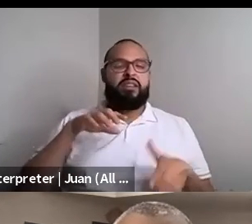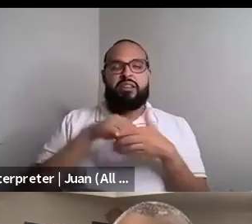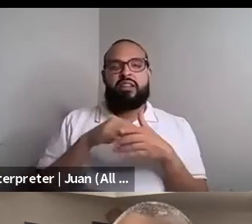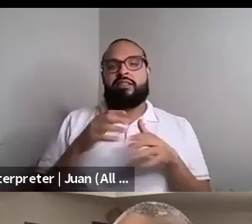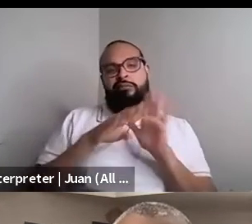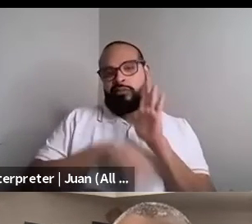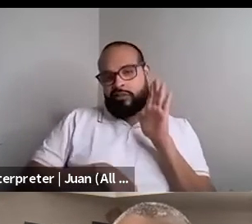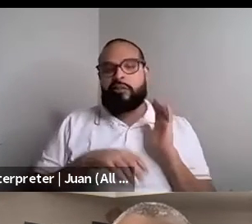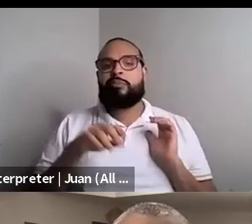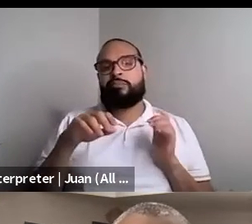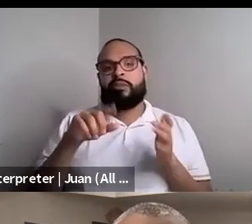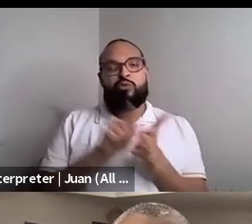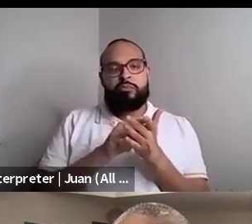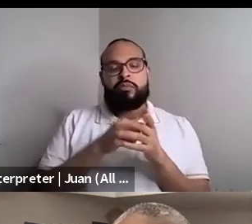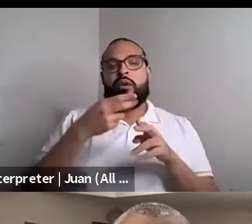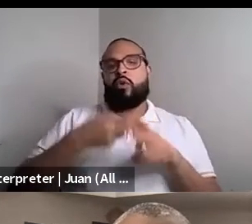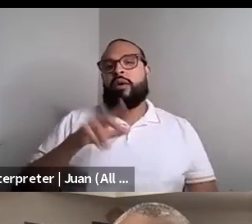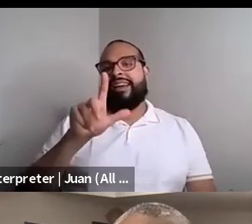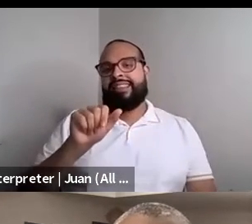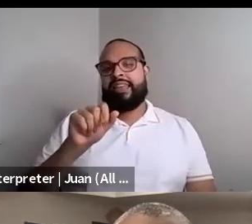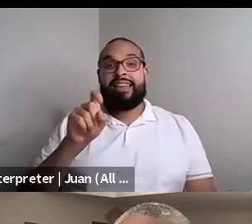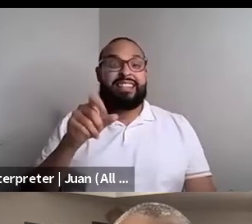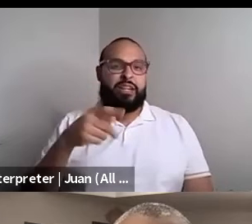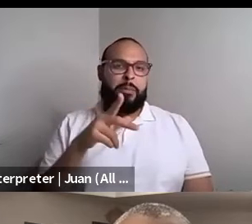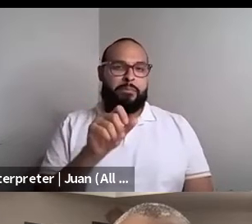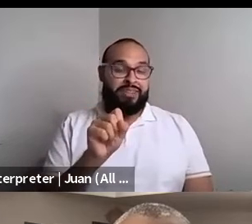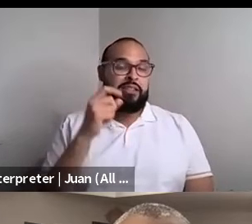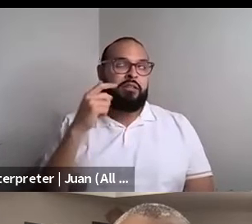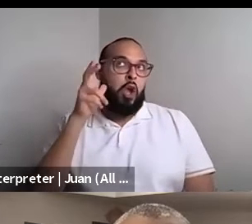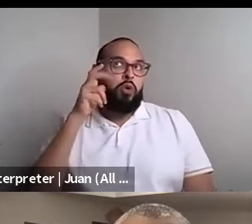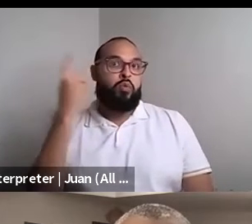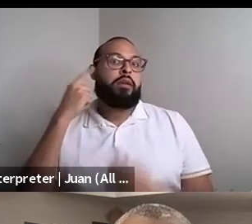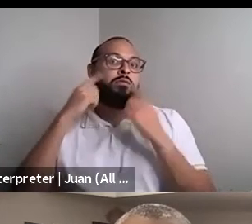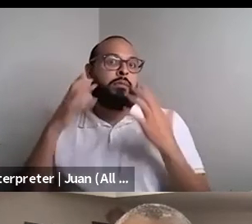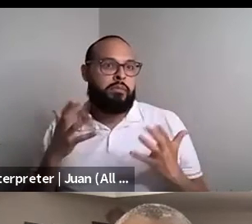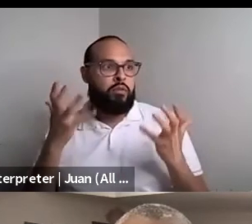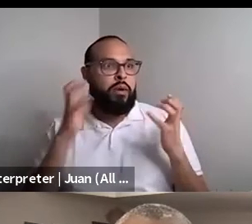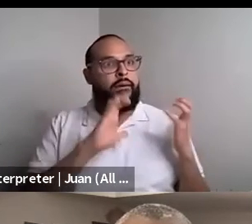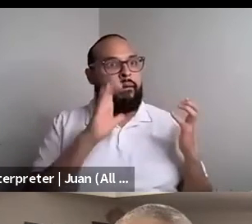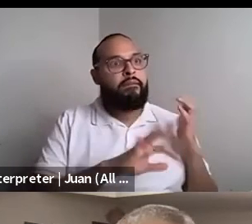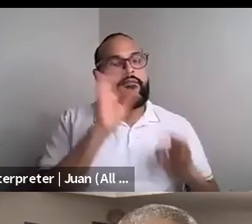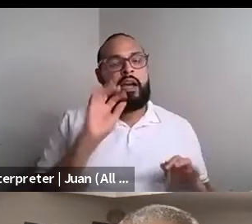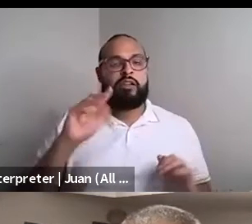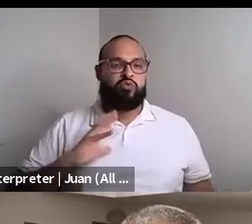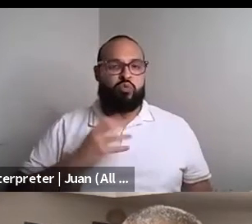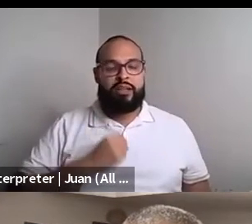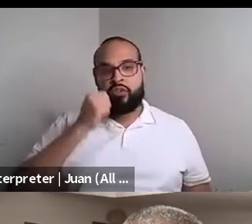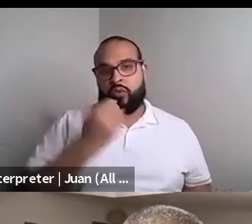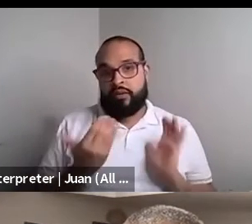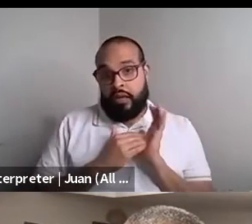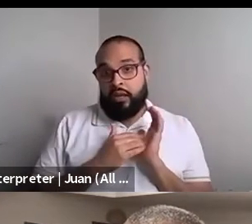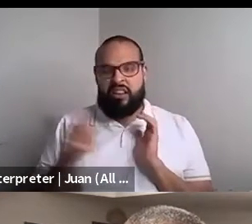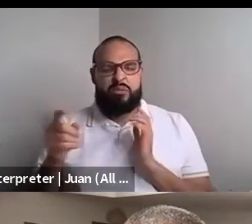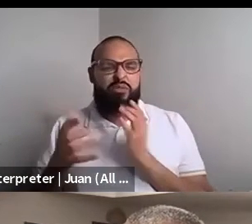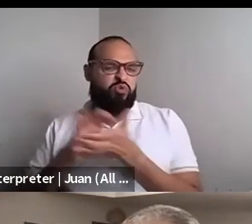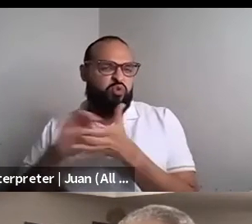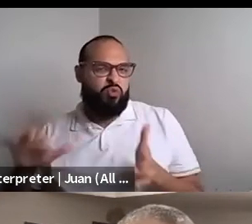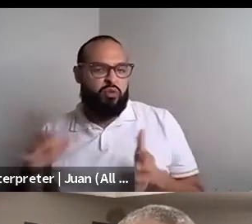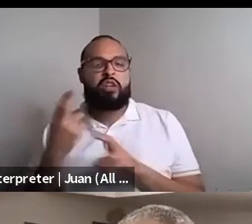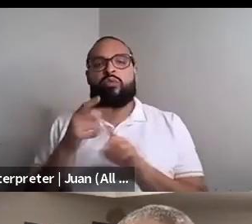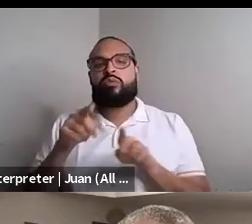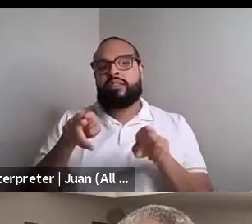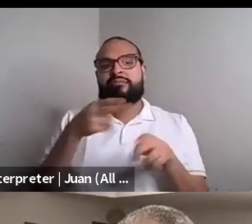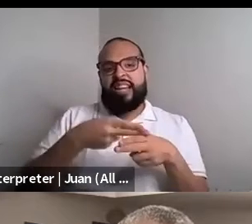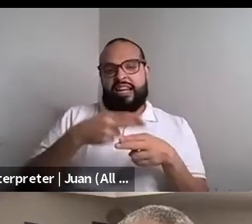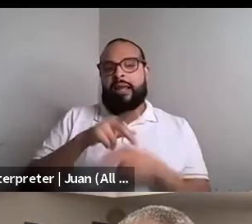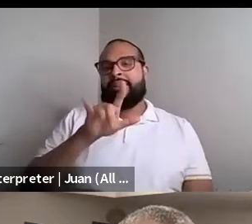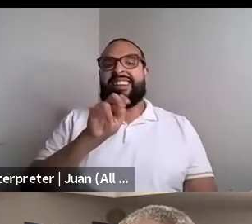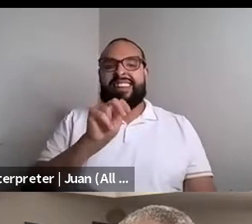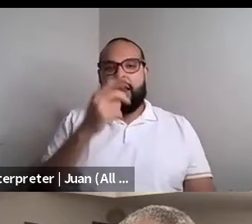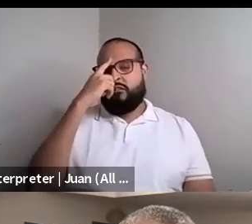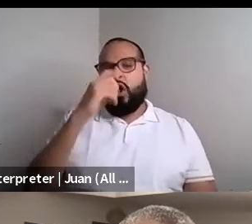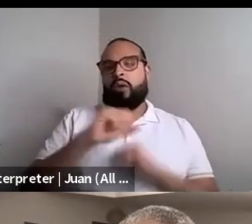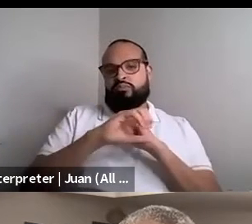Nahshon Anderson: And I had heard that a celebrity was looking for the trends girls again and he was going through a divorce. And so I put an ad in the paper and I use the name Lillian million is his mother's name and so